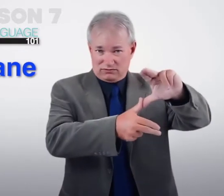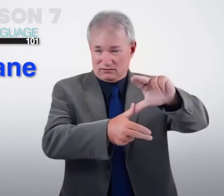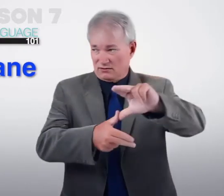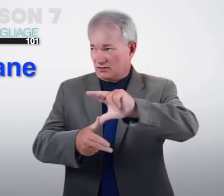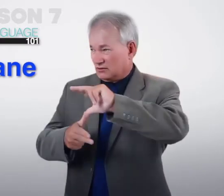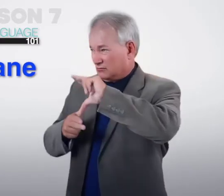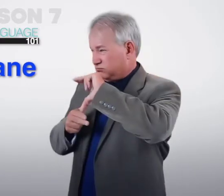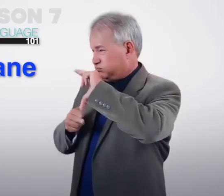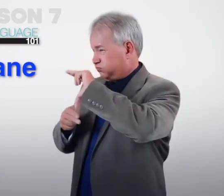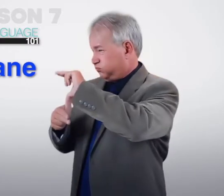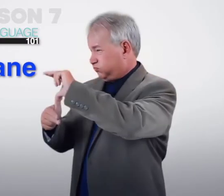Hurricane.